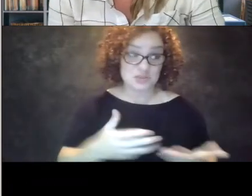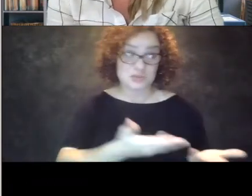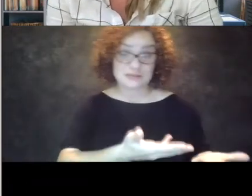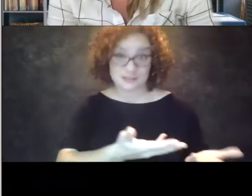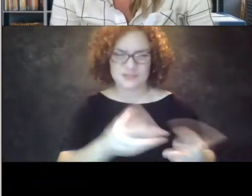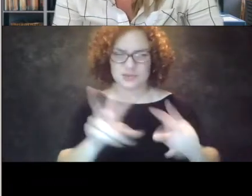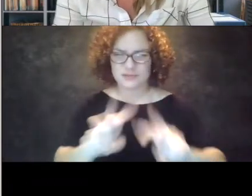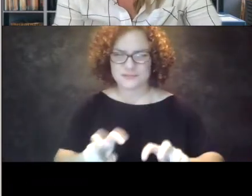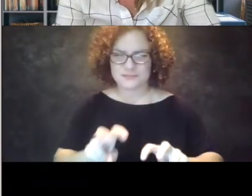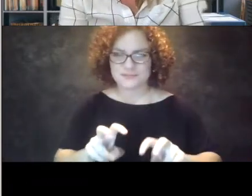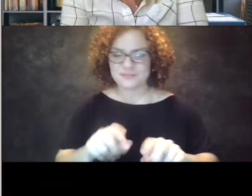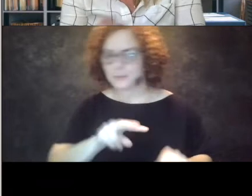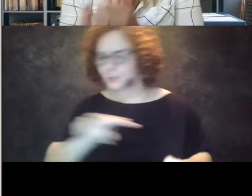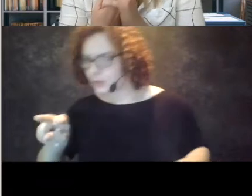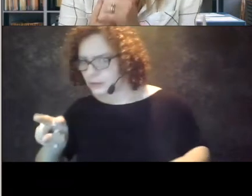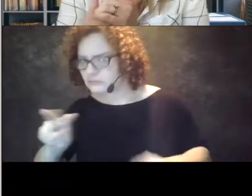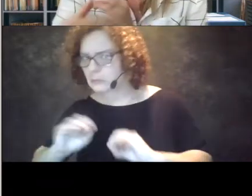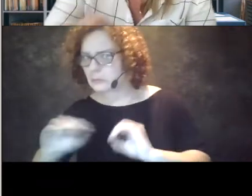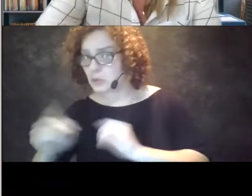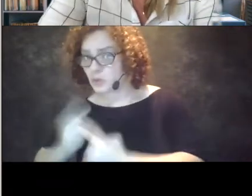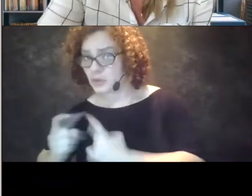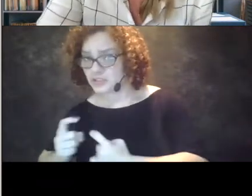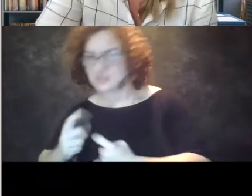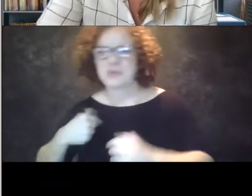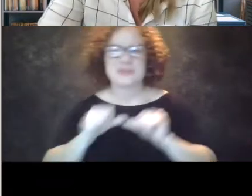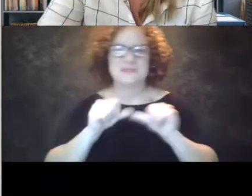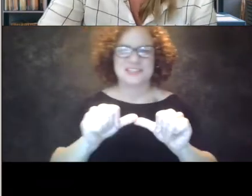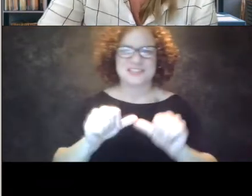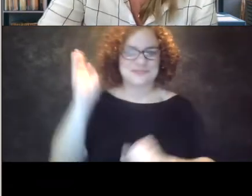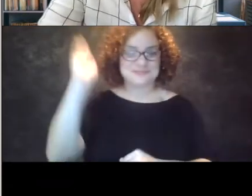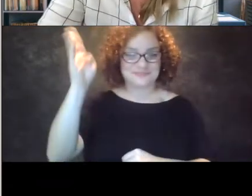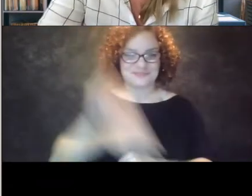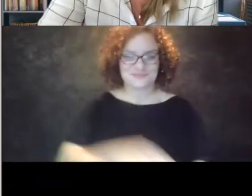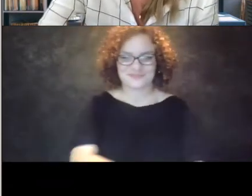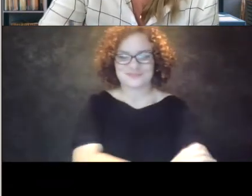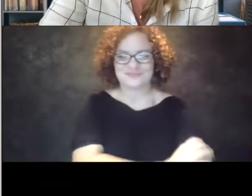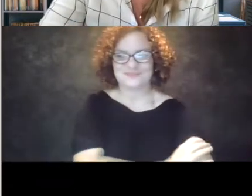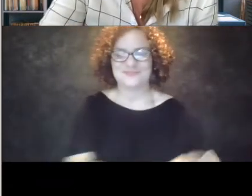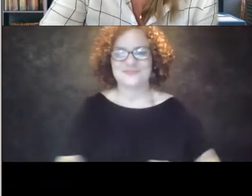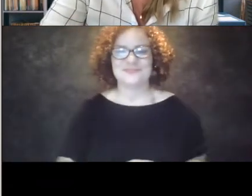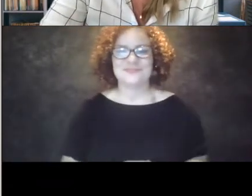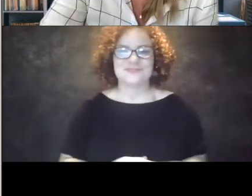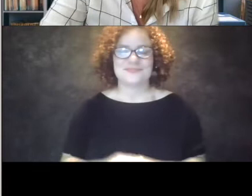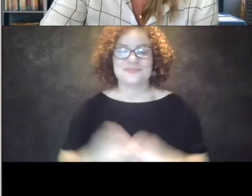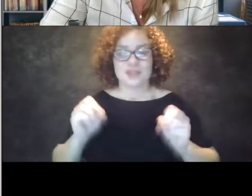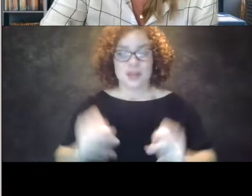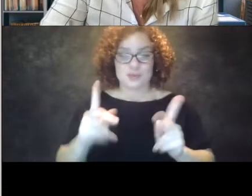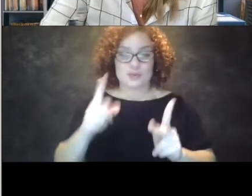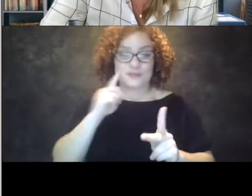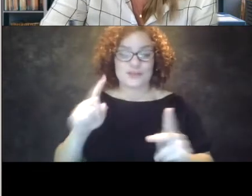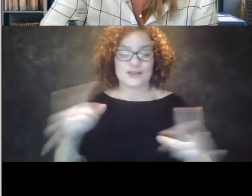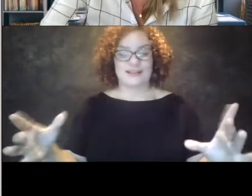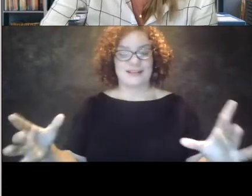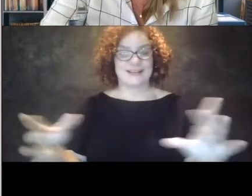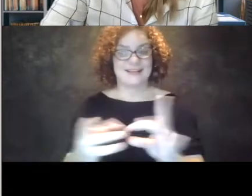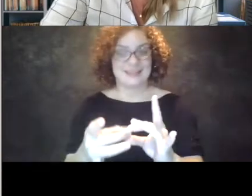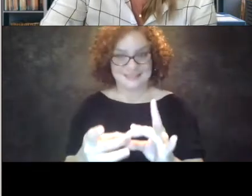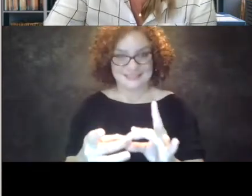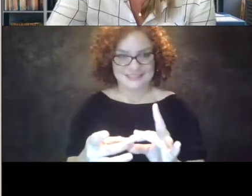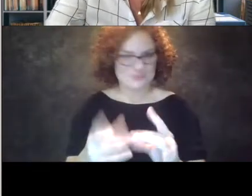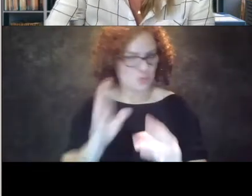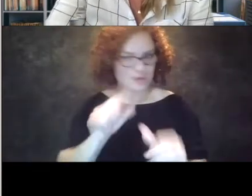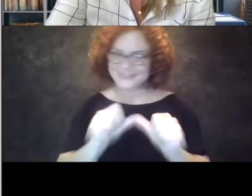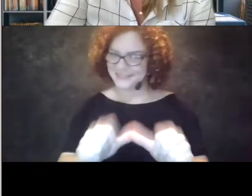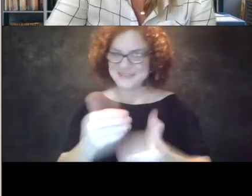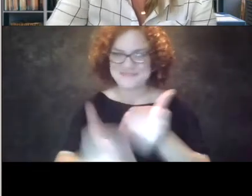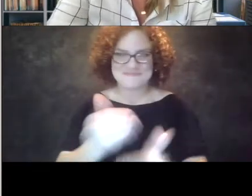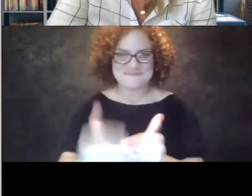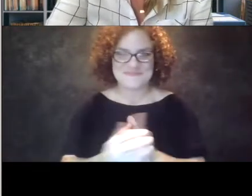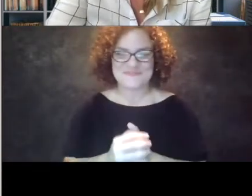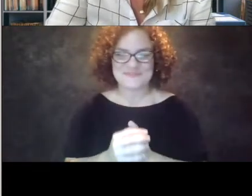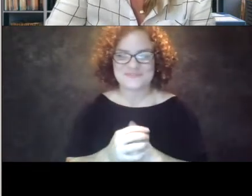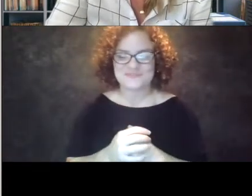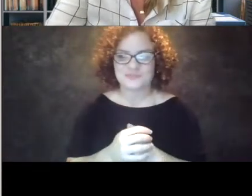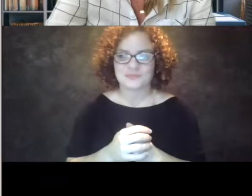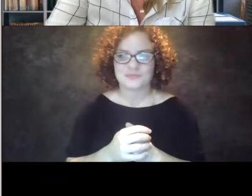to continue on, Julie. So opportunity to connect. We are going on through so it's important